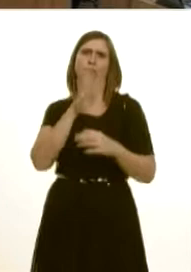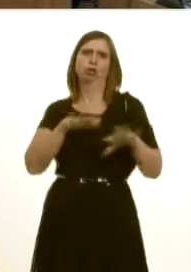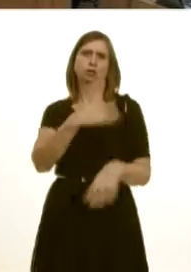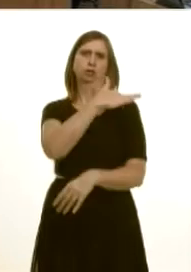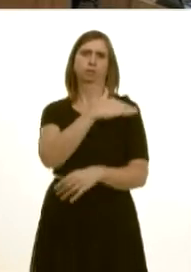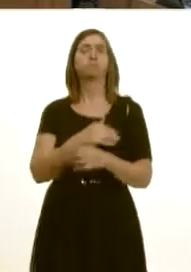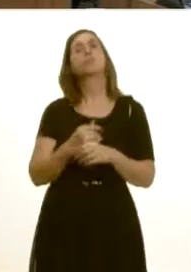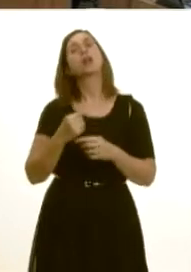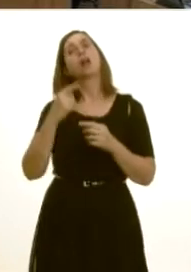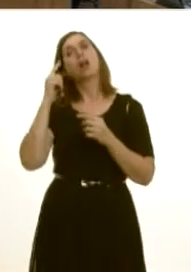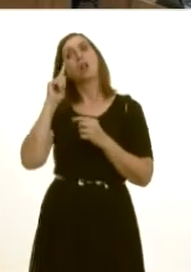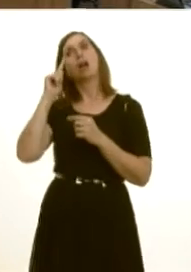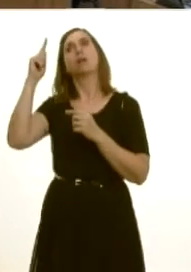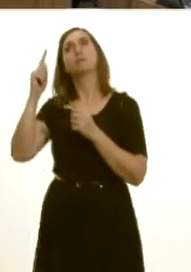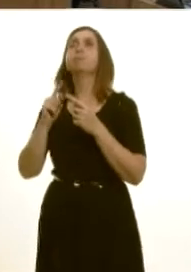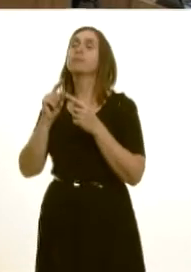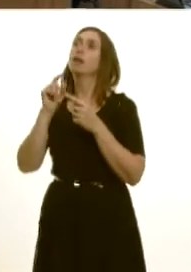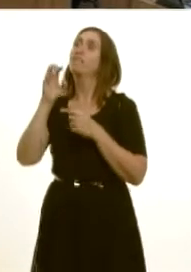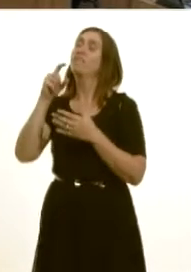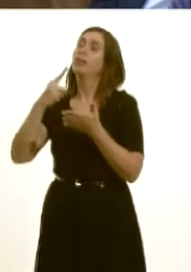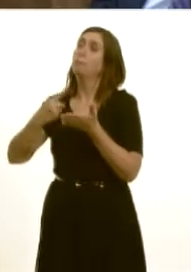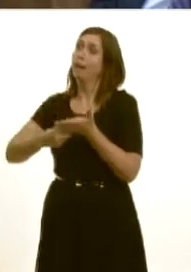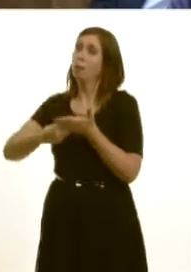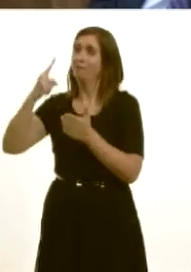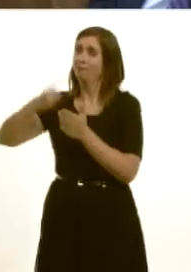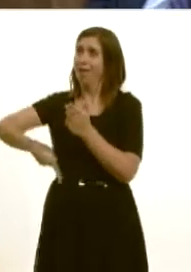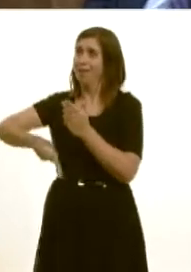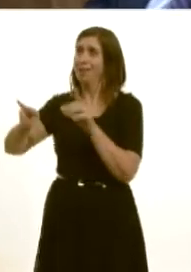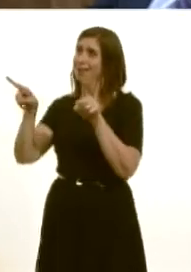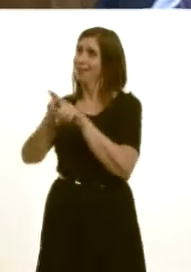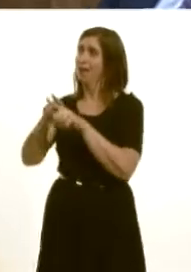proposed is at the same level as the fine for smoking in a public vehicle. Of course,